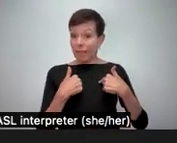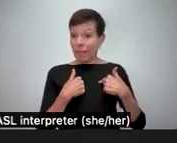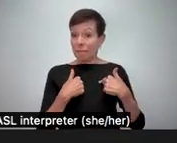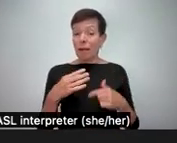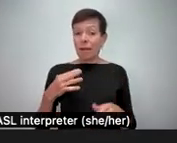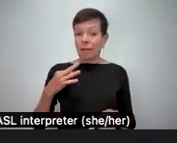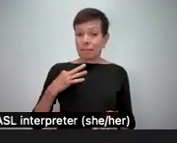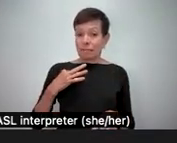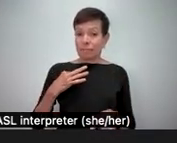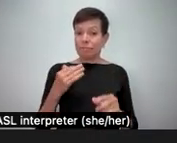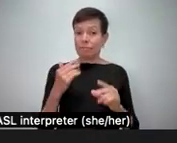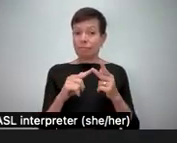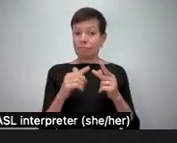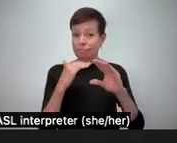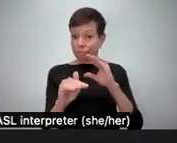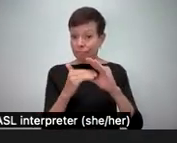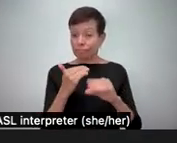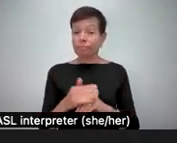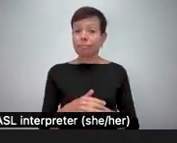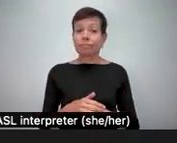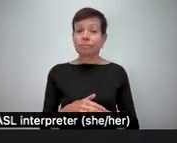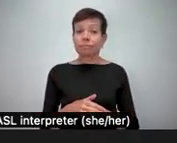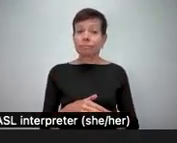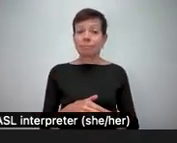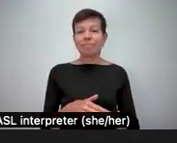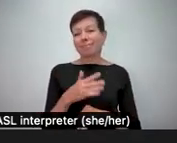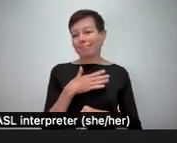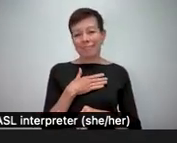so you have my information again, my email is everywhere in the guidelines, so it should be